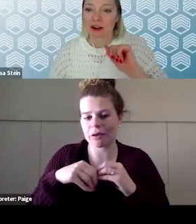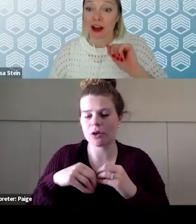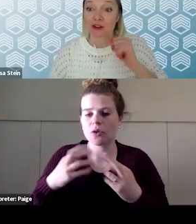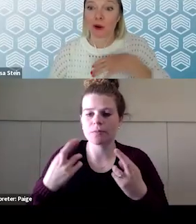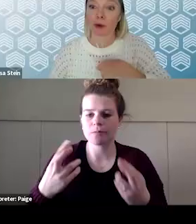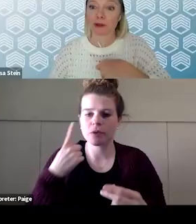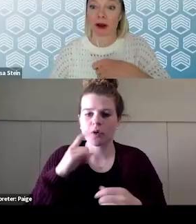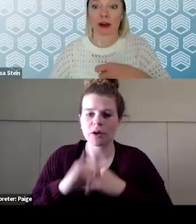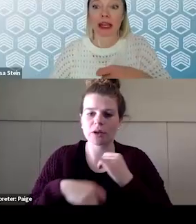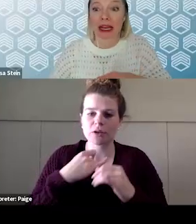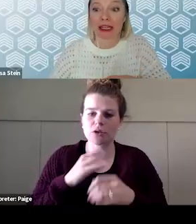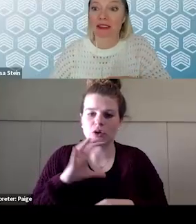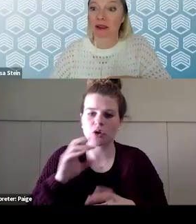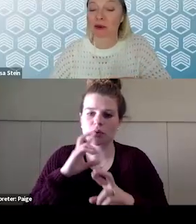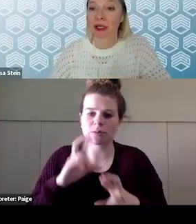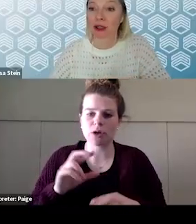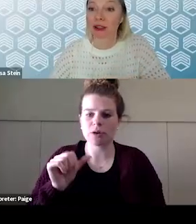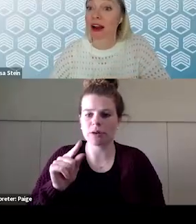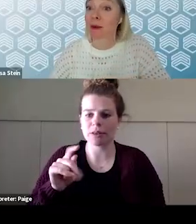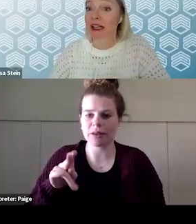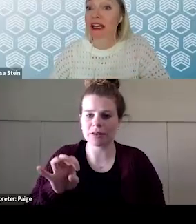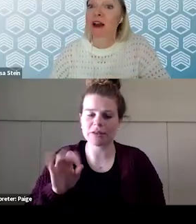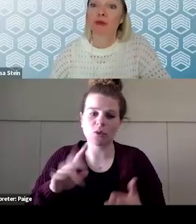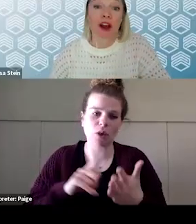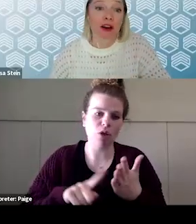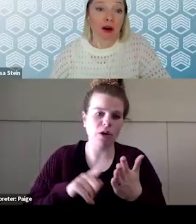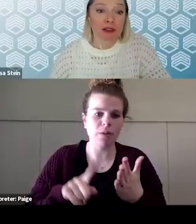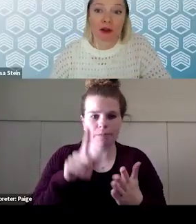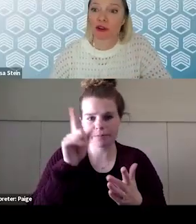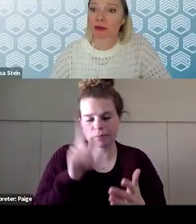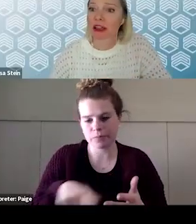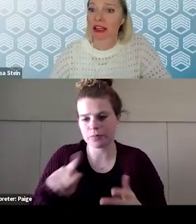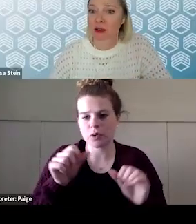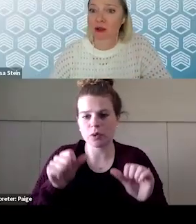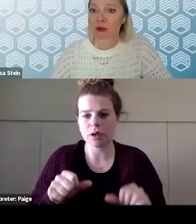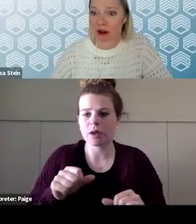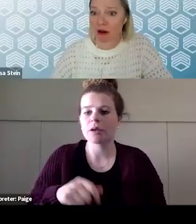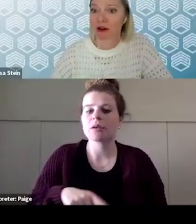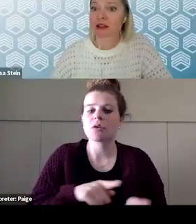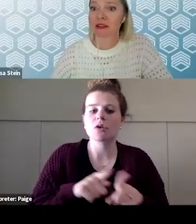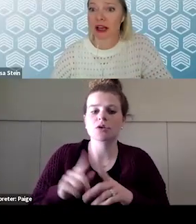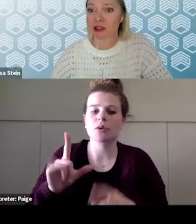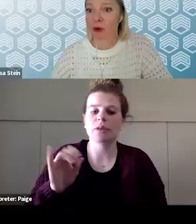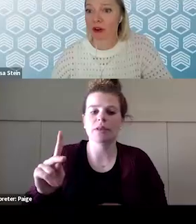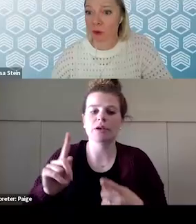for the International Co-Responder Alliance, so if you wanna look that up. And Brianna also dropped a link to the HEART dashboard